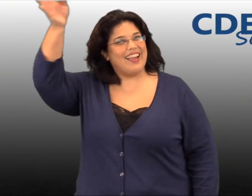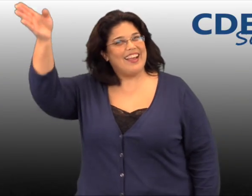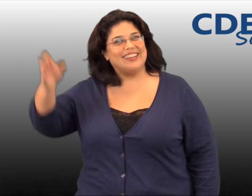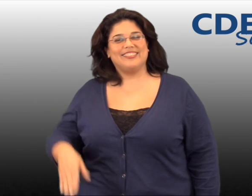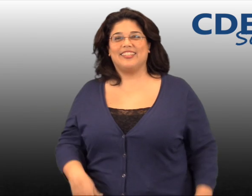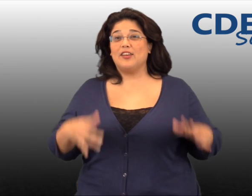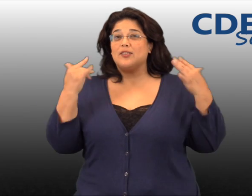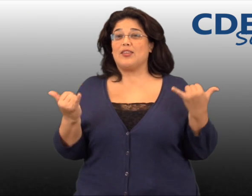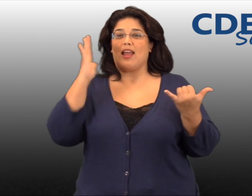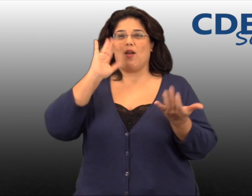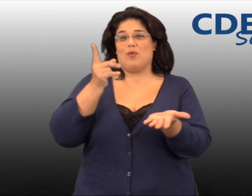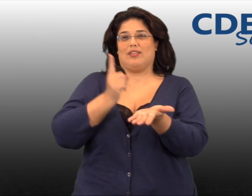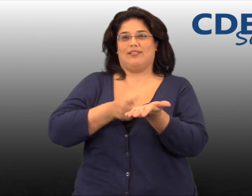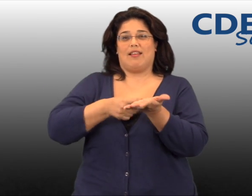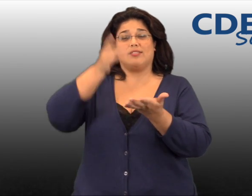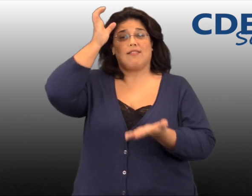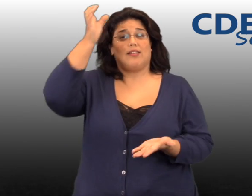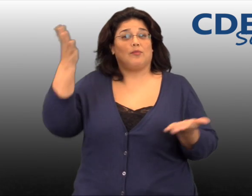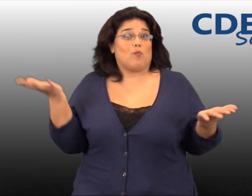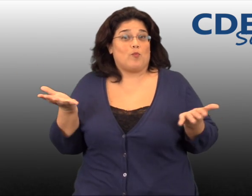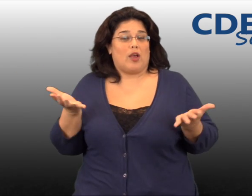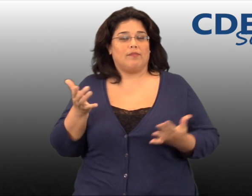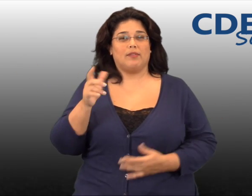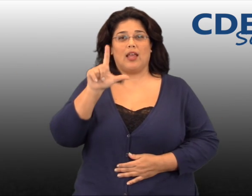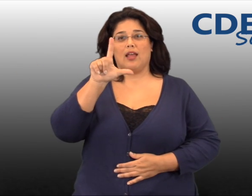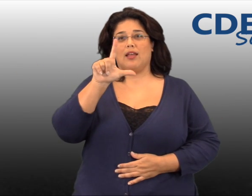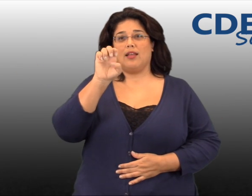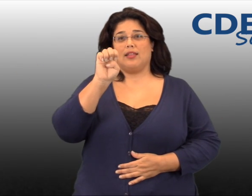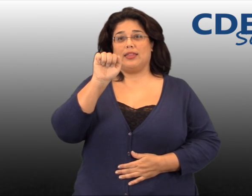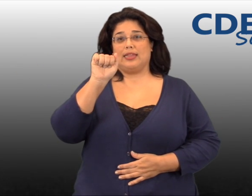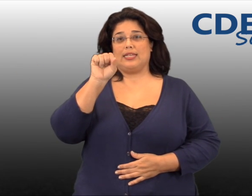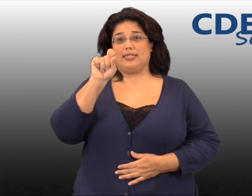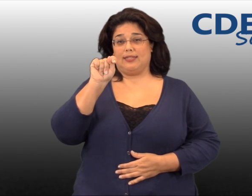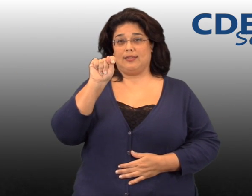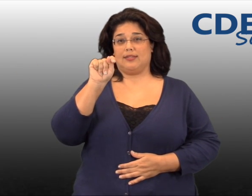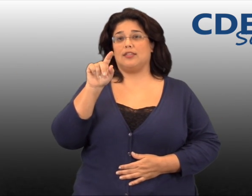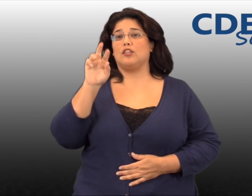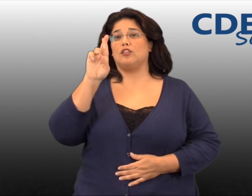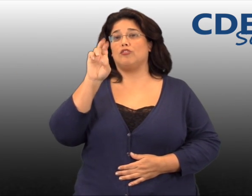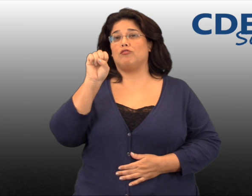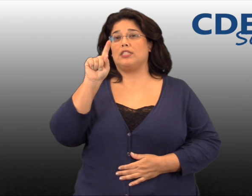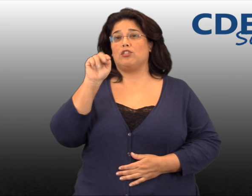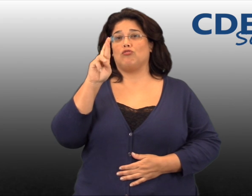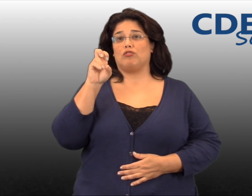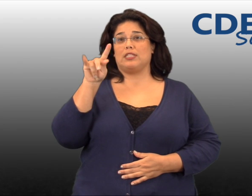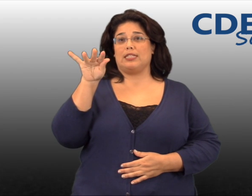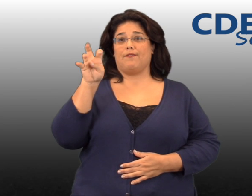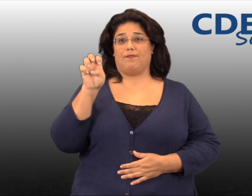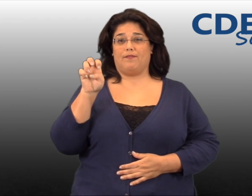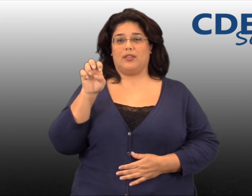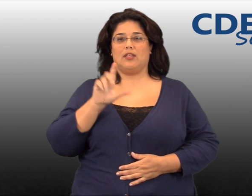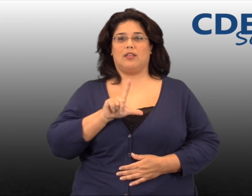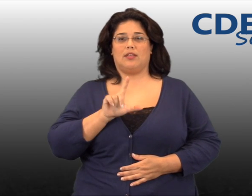Hi. Today I will discuss the legal concept of Least Restrictive Environment, or LRE for short